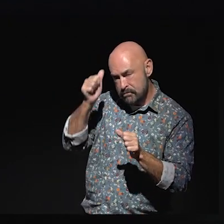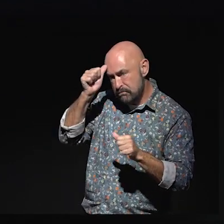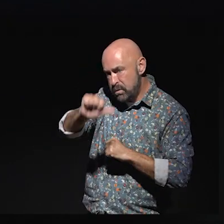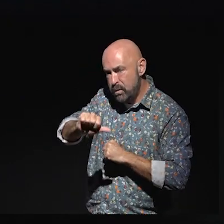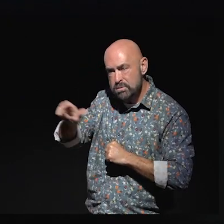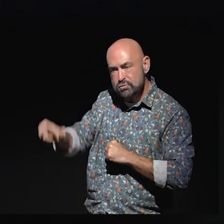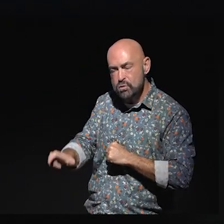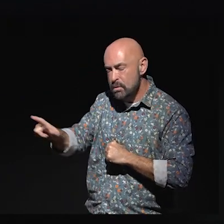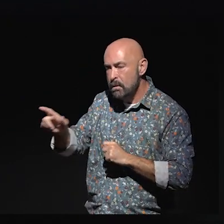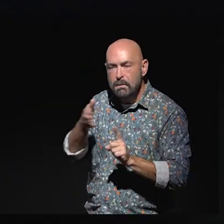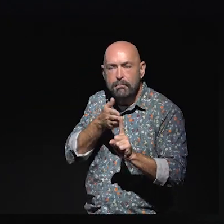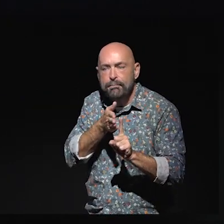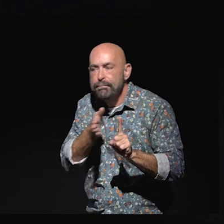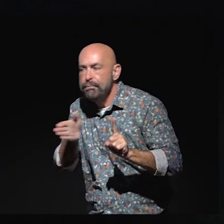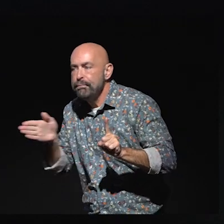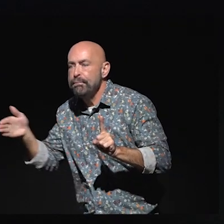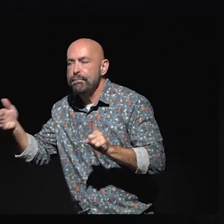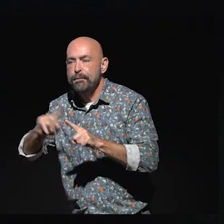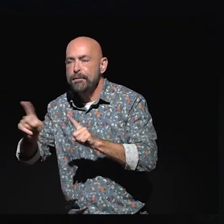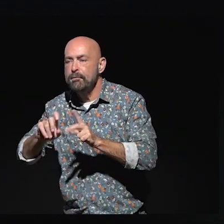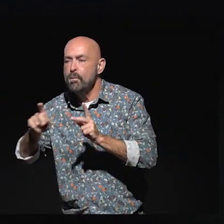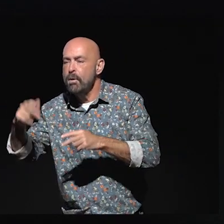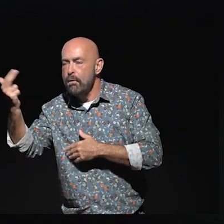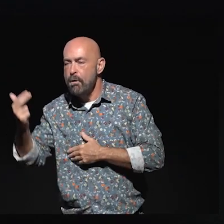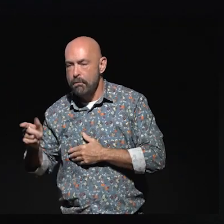was going off in a very odd direction in his mind.